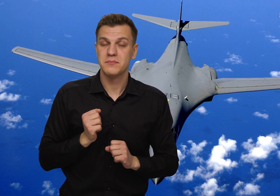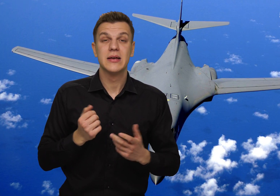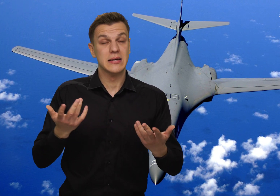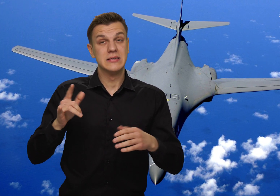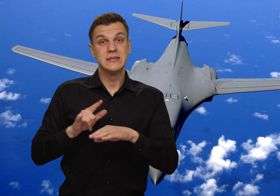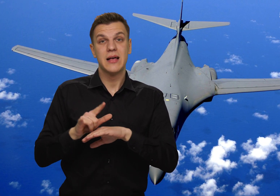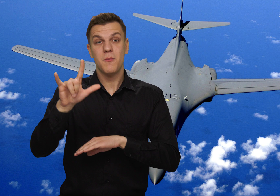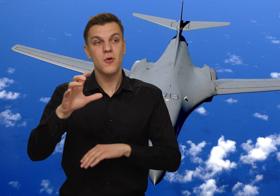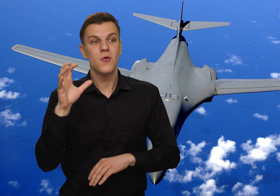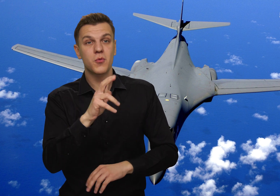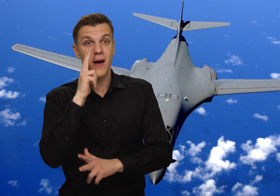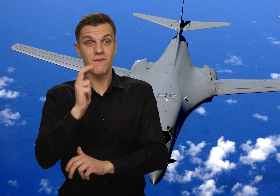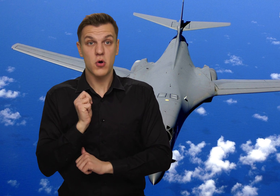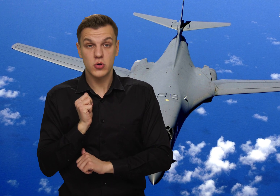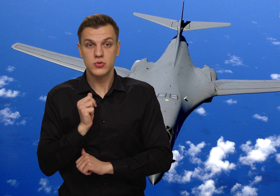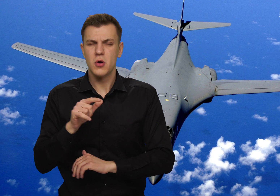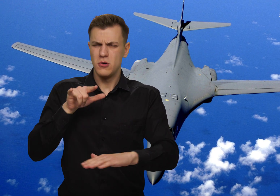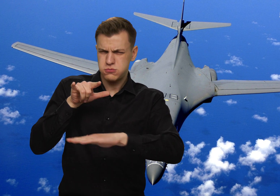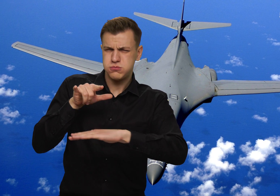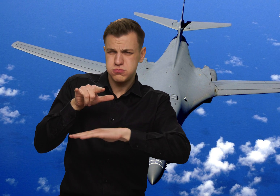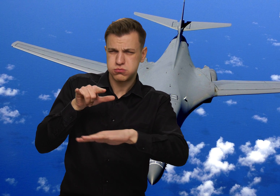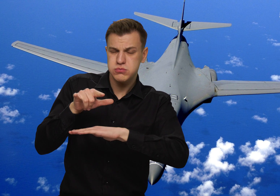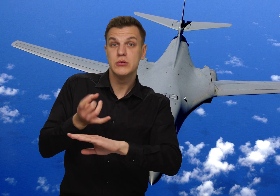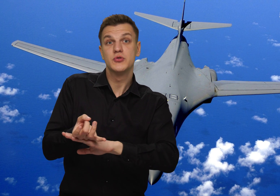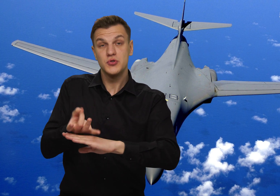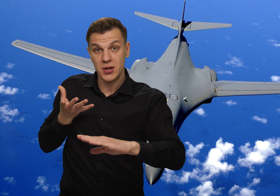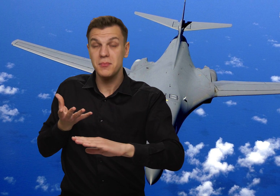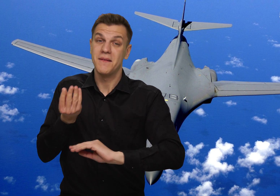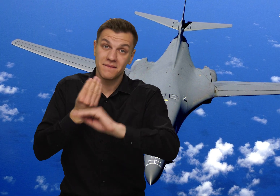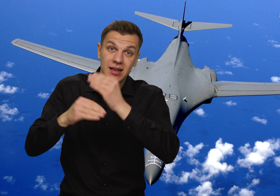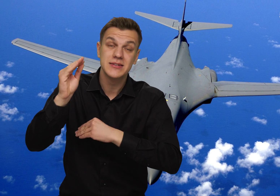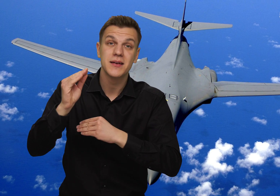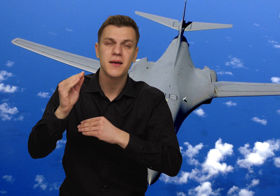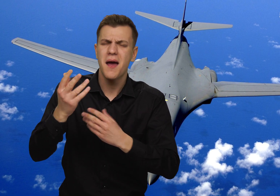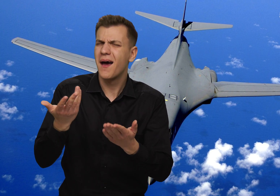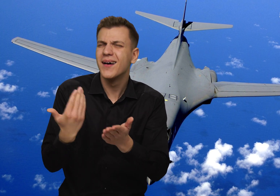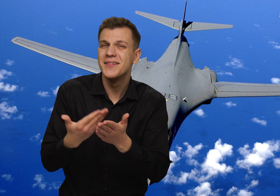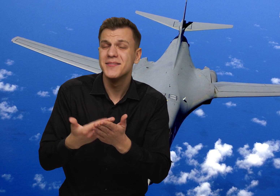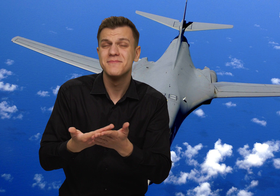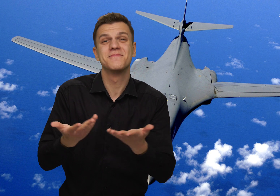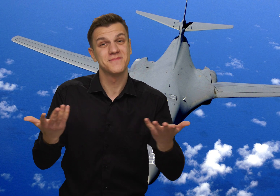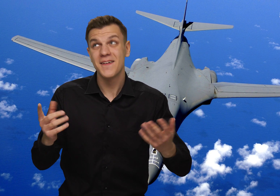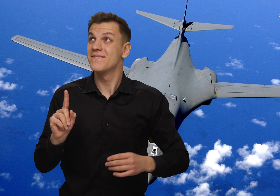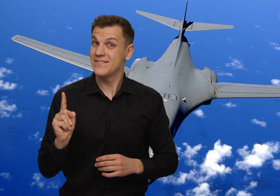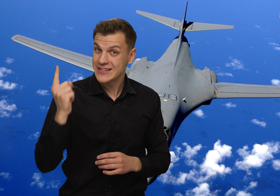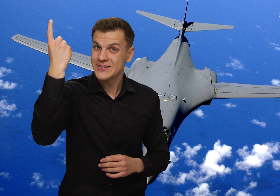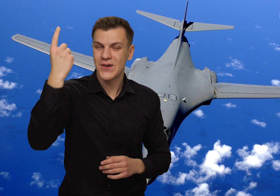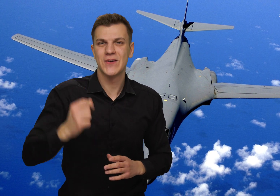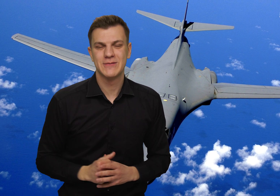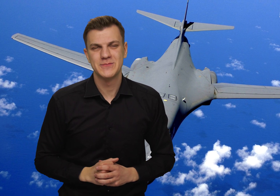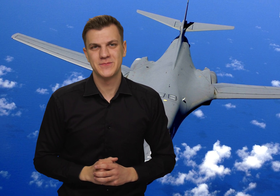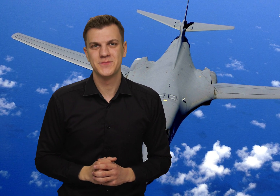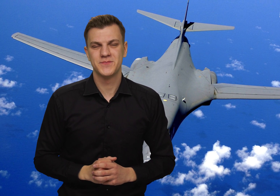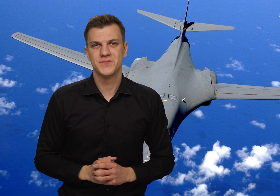So the higher the plane has to fly faster.